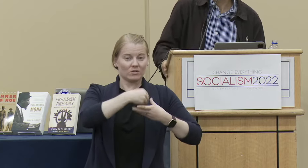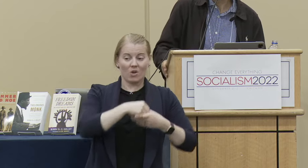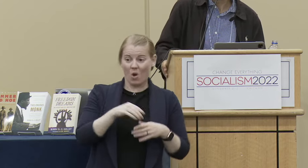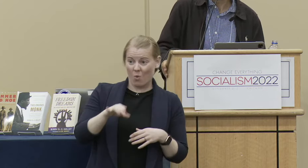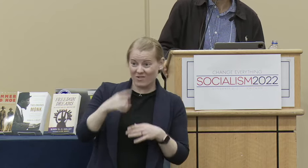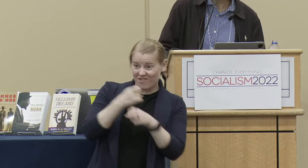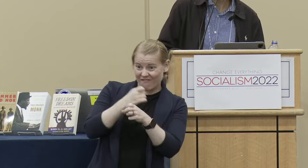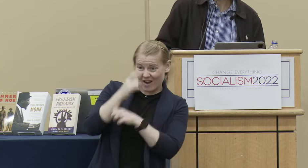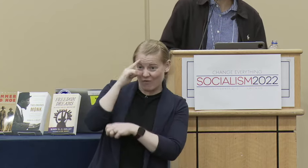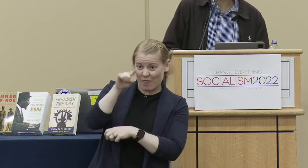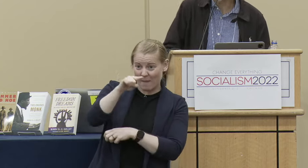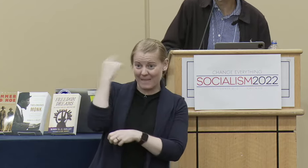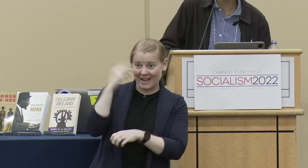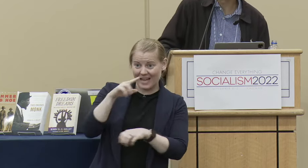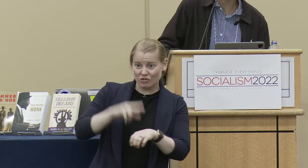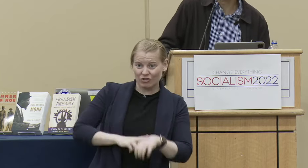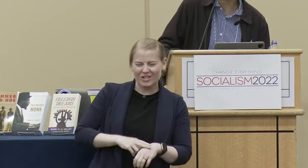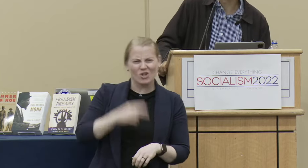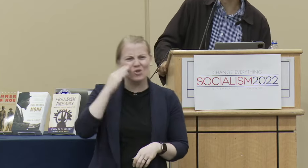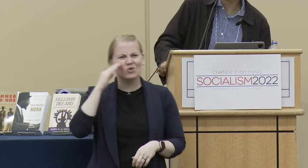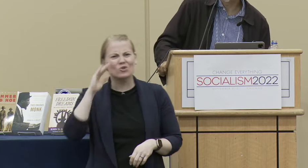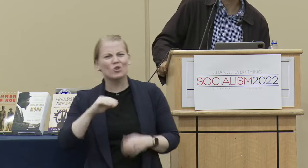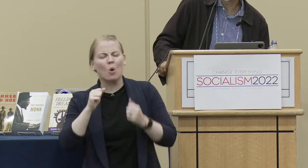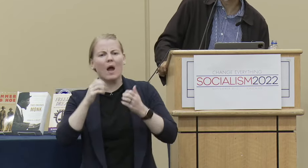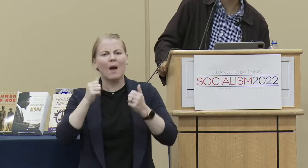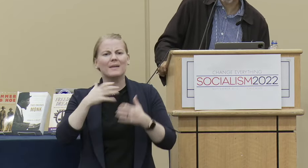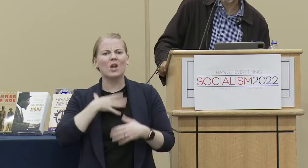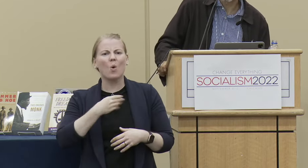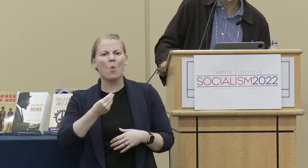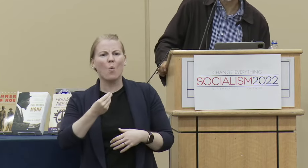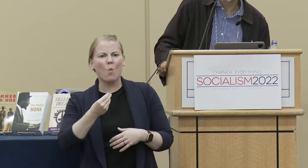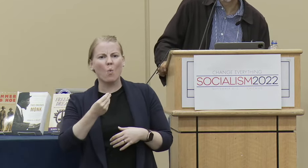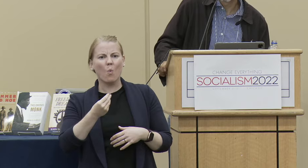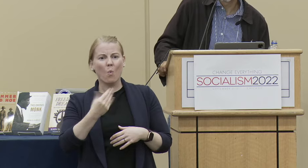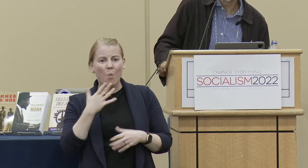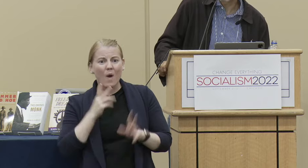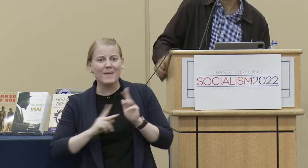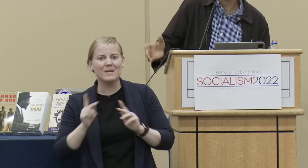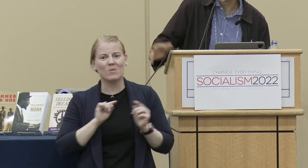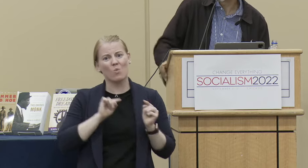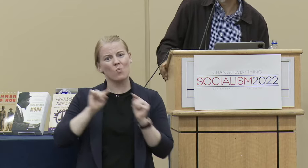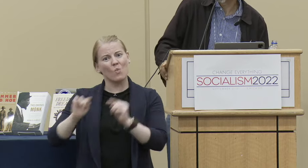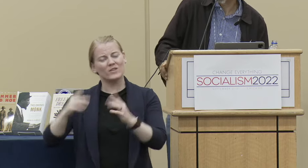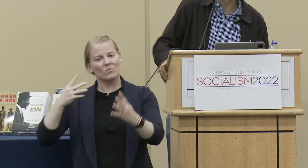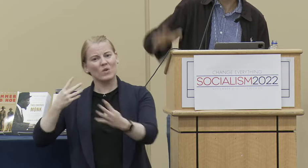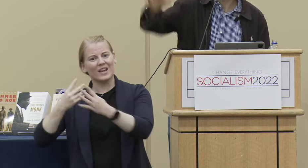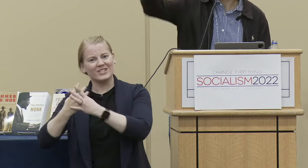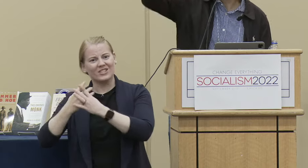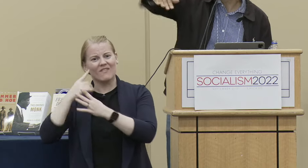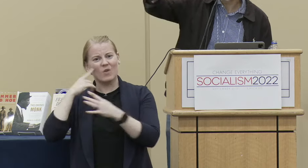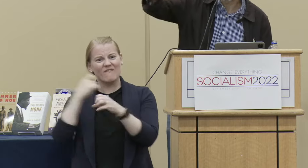inclusionary, you know. It's like you're fighting for the Black nation, do you know how many white folks went to prison